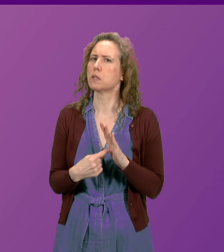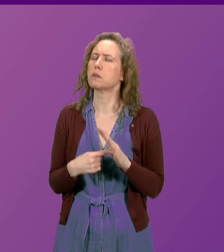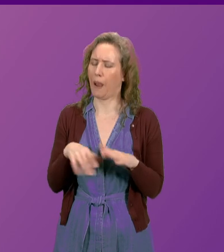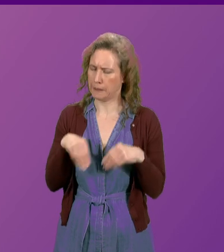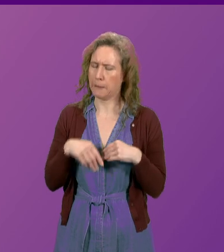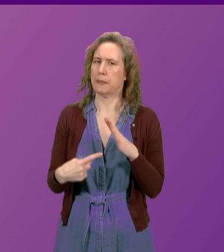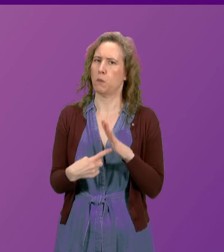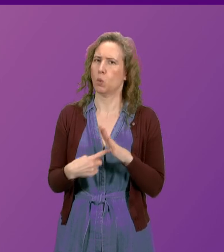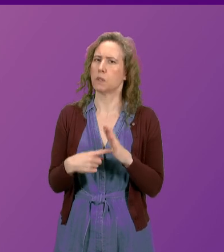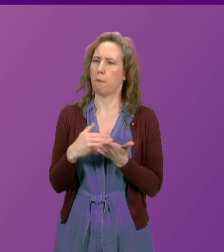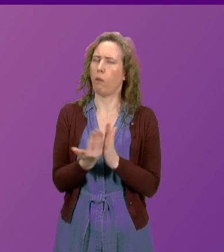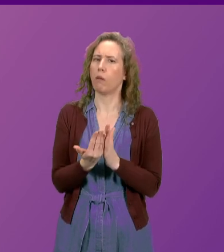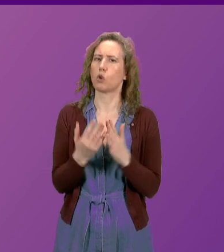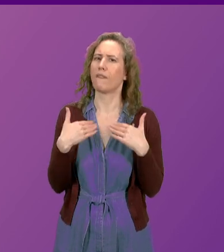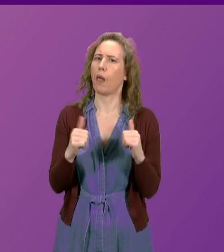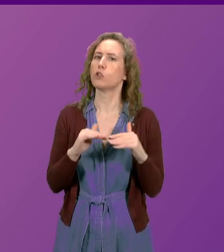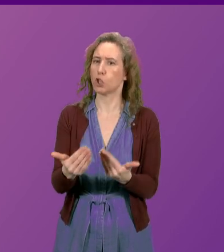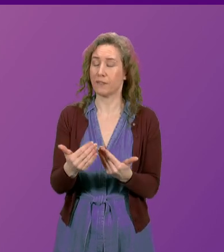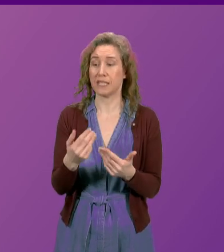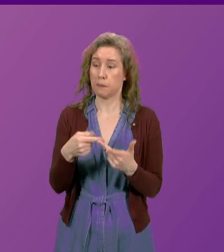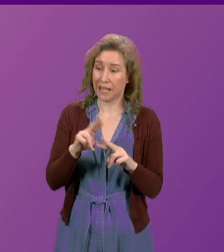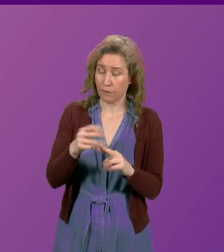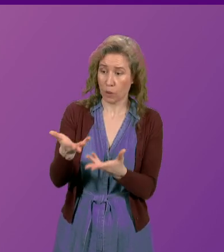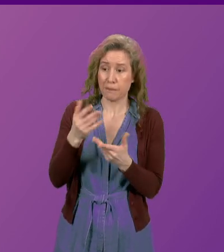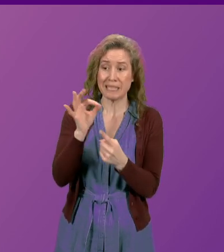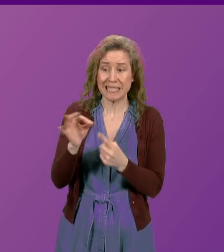of health service policy. If he cares to advise me about the individual case,